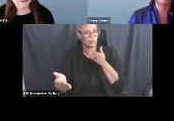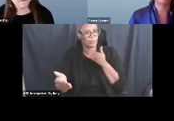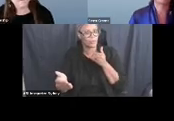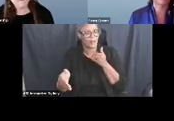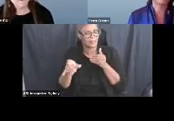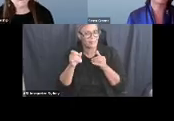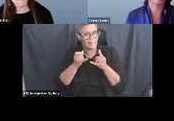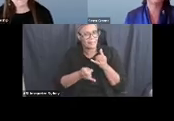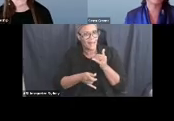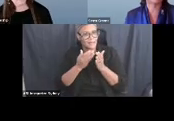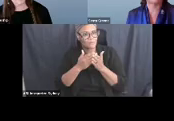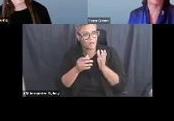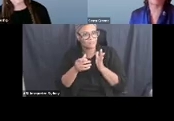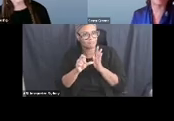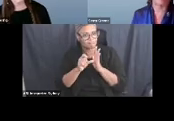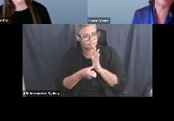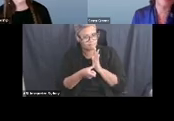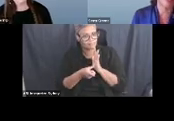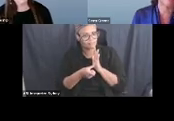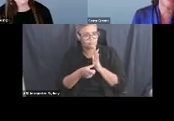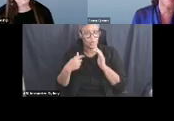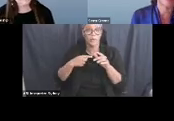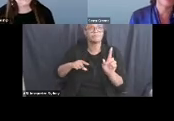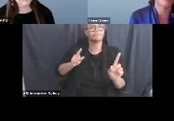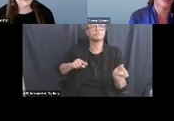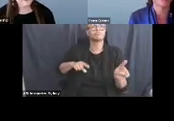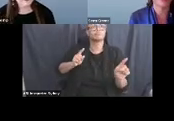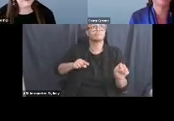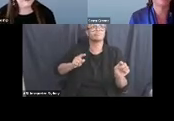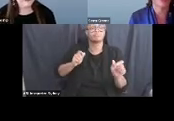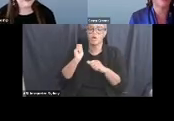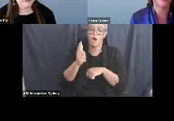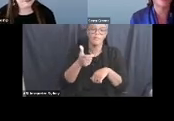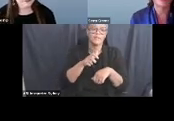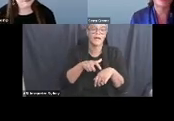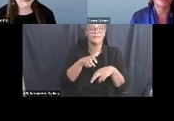and professional development experiences all the time. The question is, how will the information